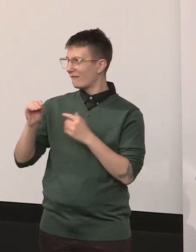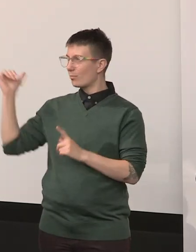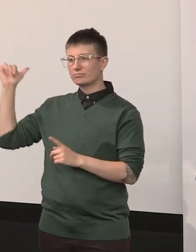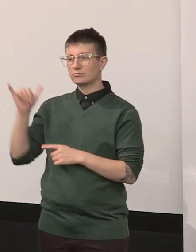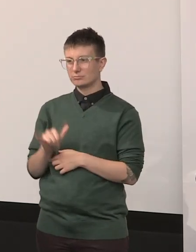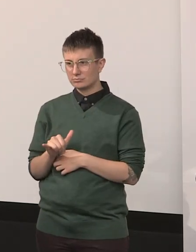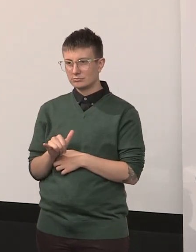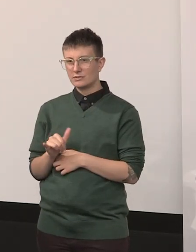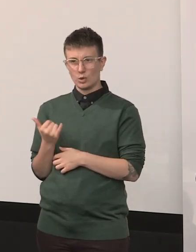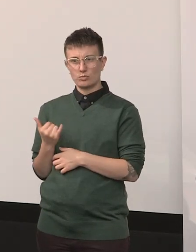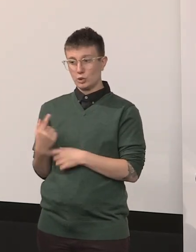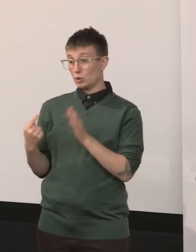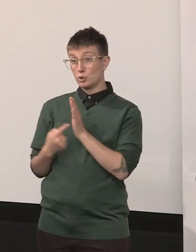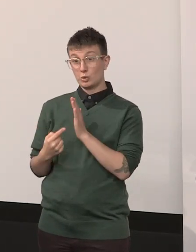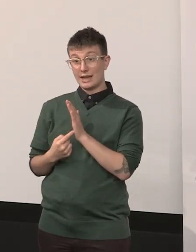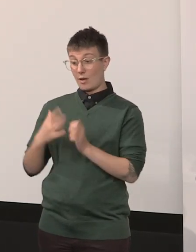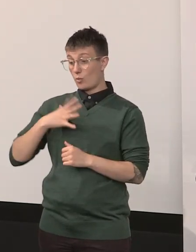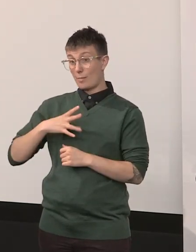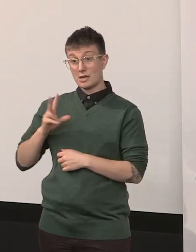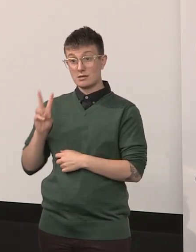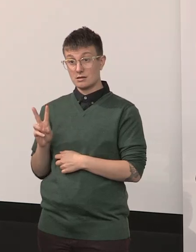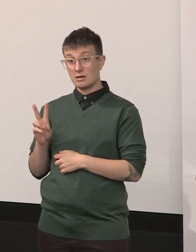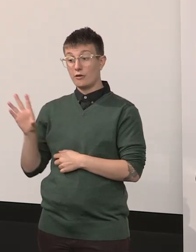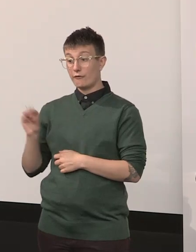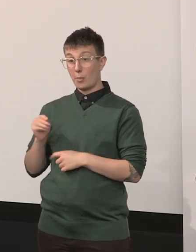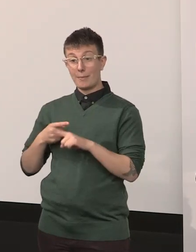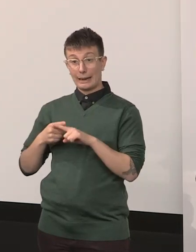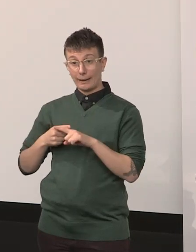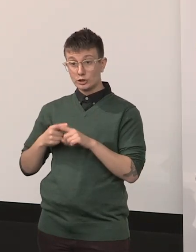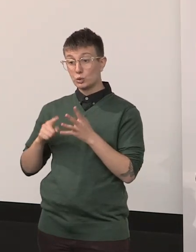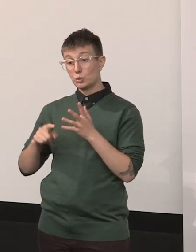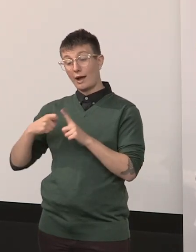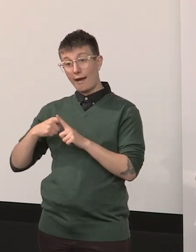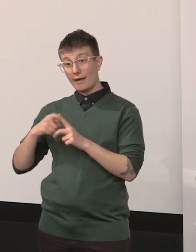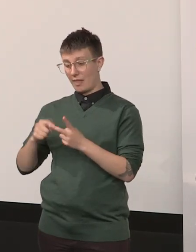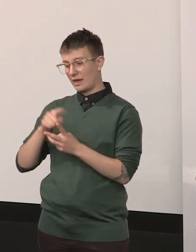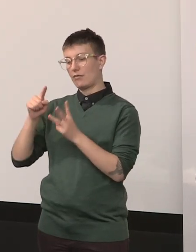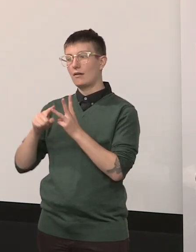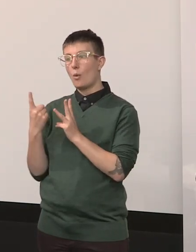any COVID-19 infections on shore. The two cases that we confirmed on Tuesday, and the